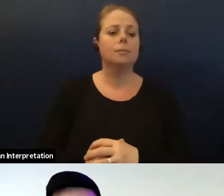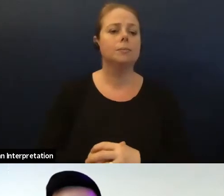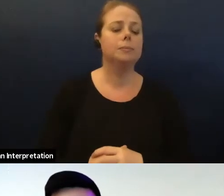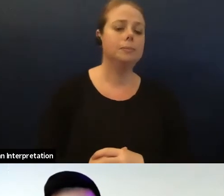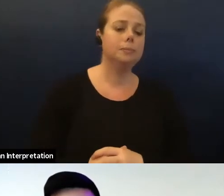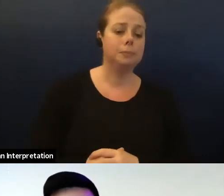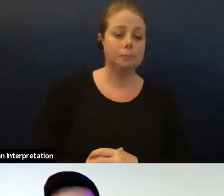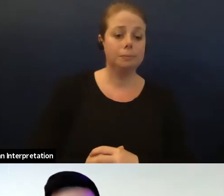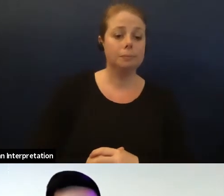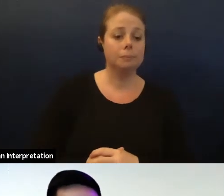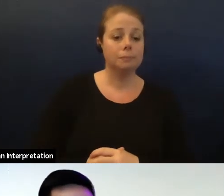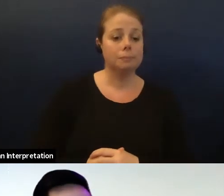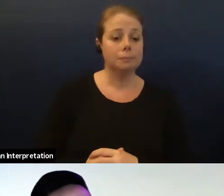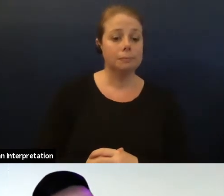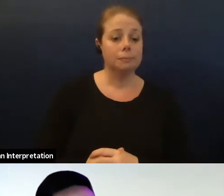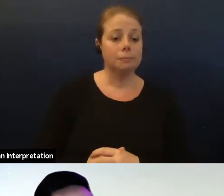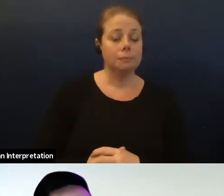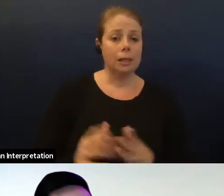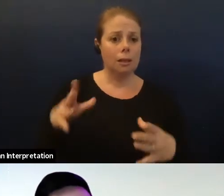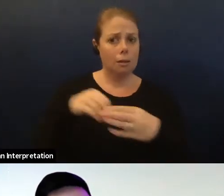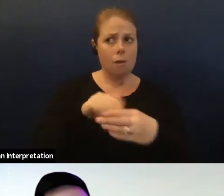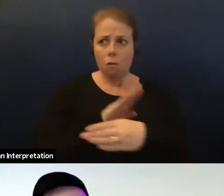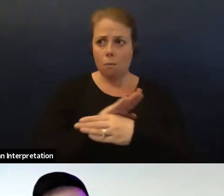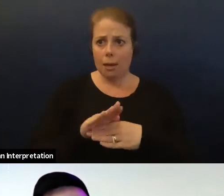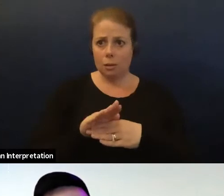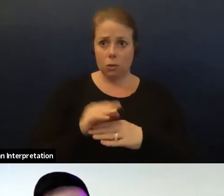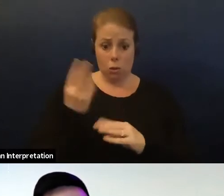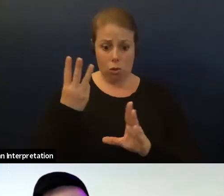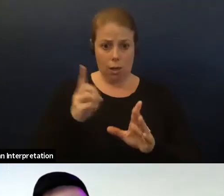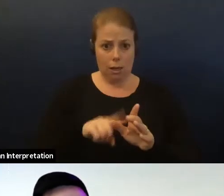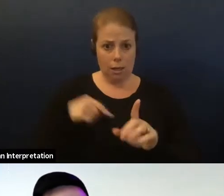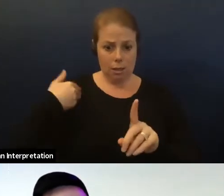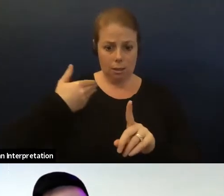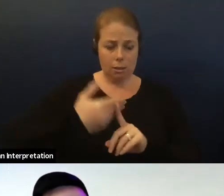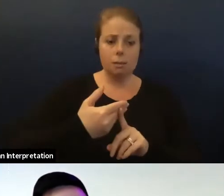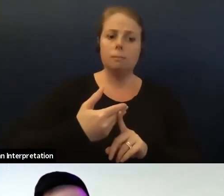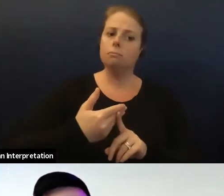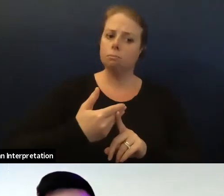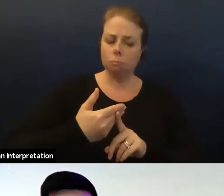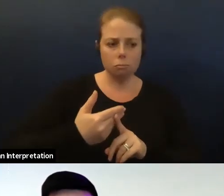of the panels in the last three years has been a really big learning experience for me as well in